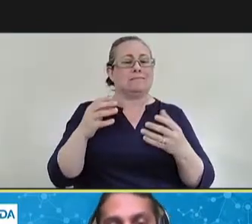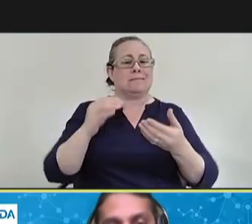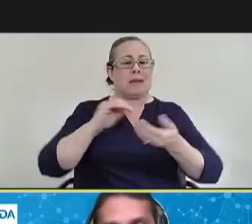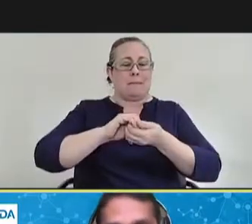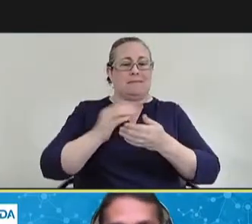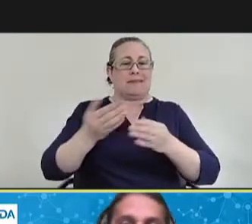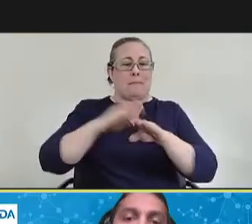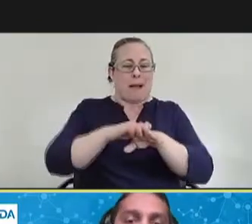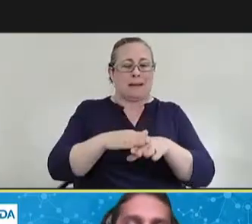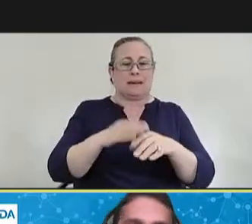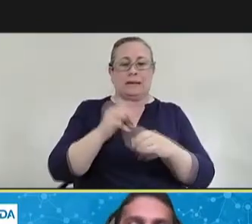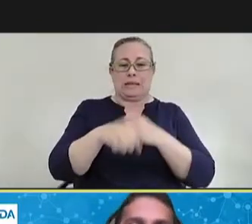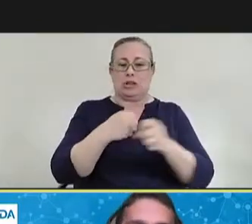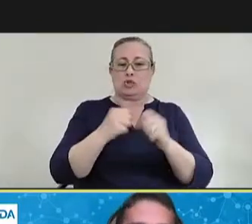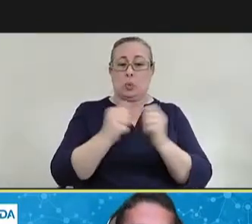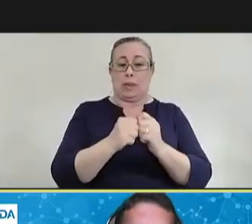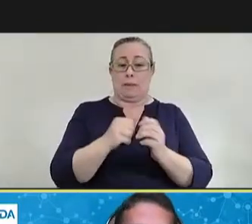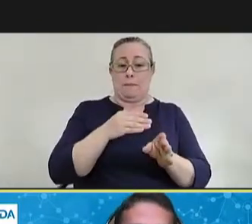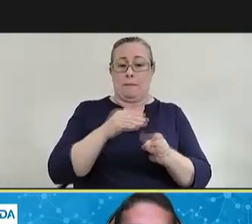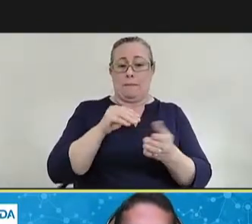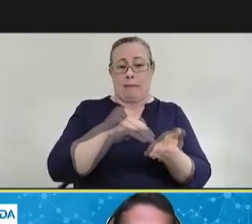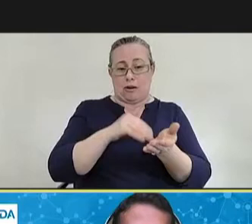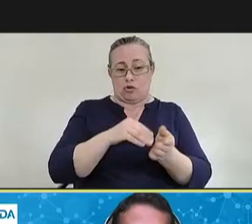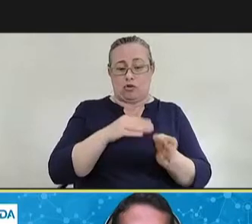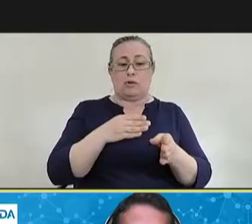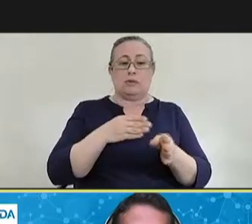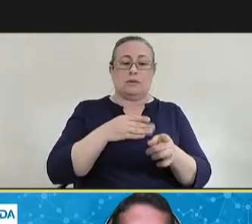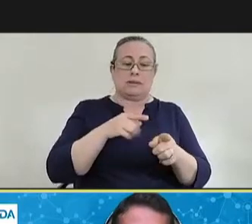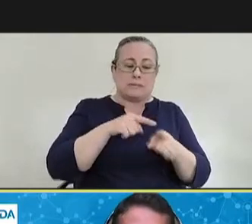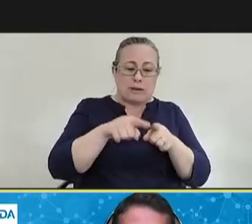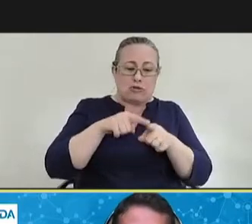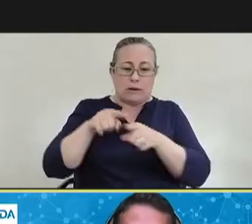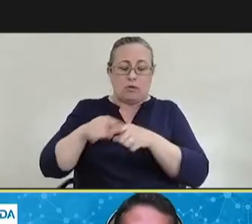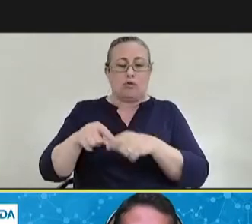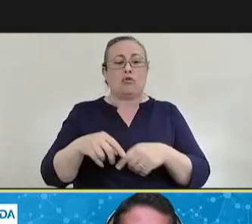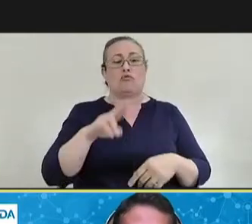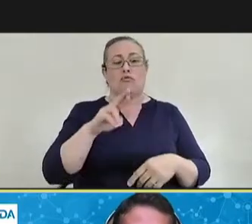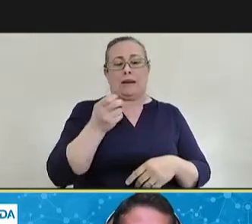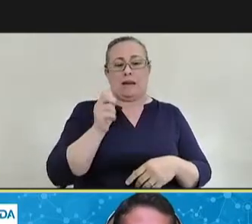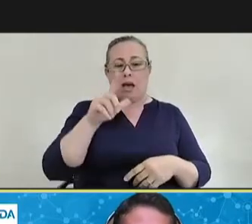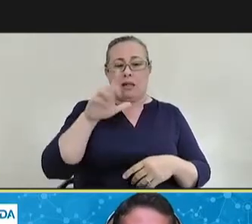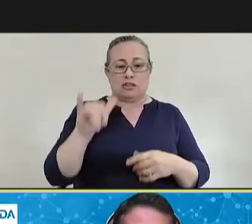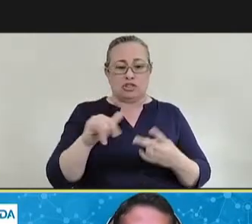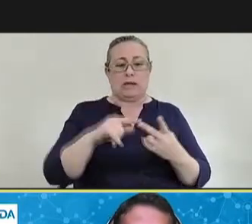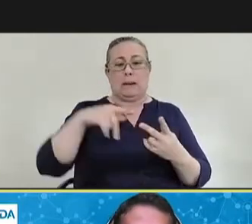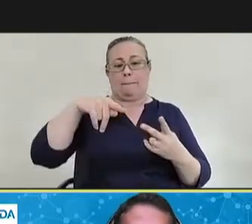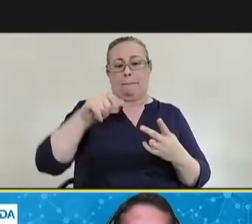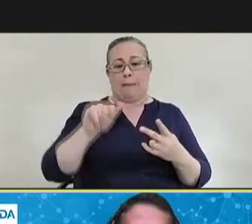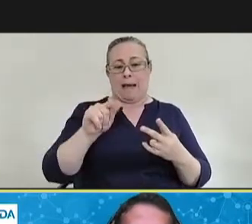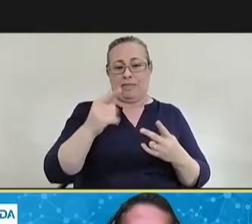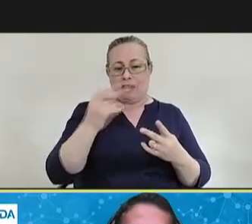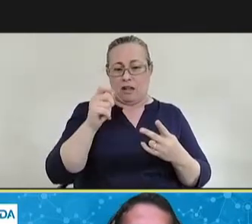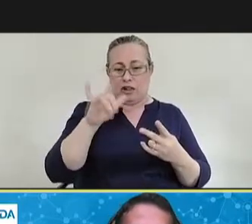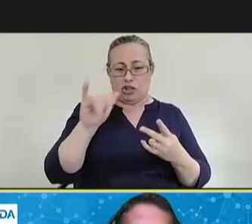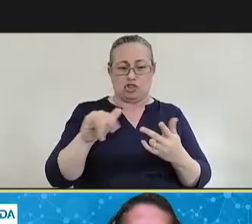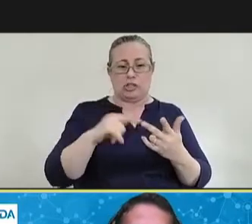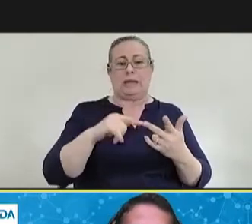specialty with pathology, radiology, and surgery accounting for the top three.